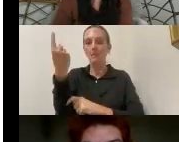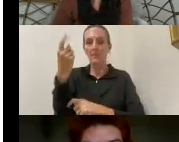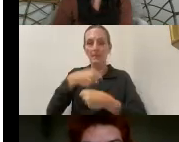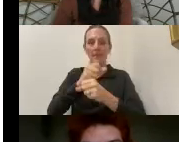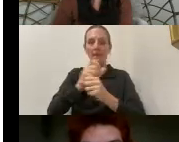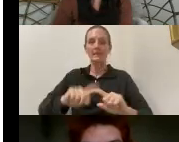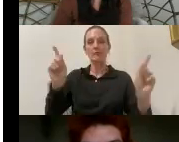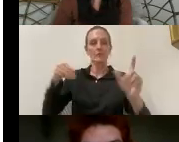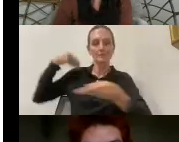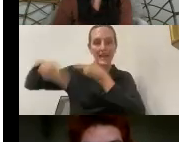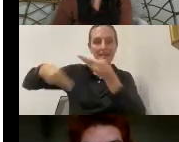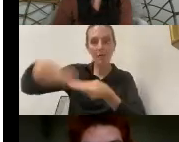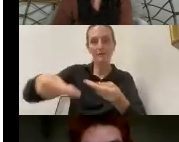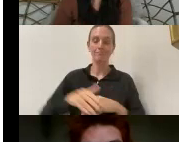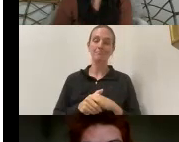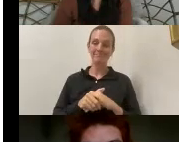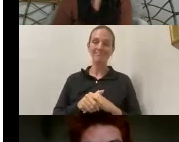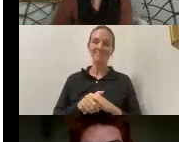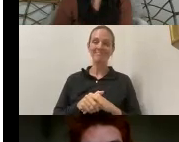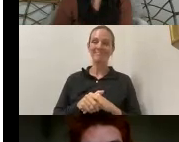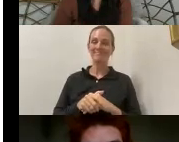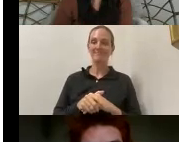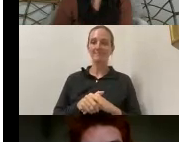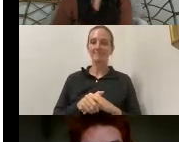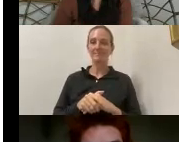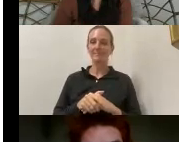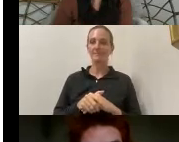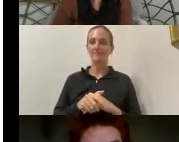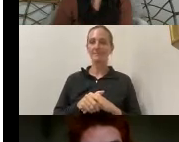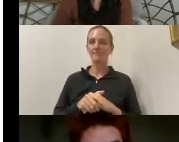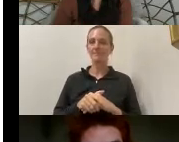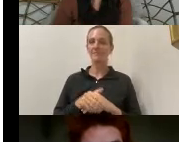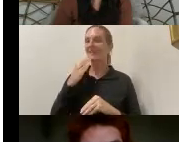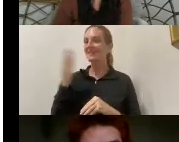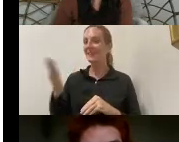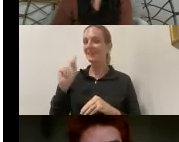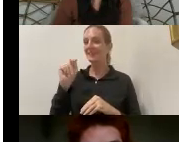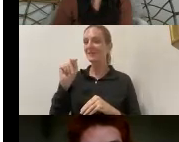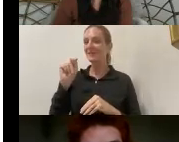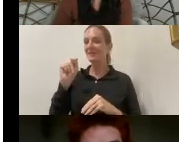it on. Kwikws/Elizabeth (Eliza) Peters: Thank you, Terrance.